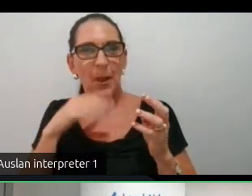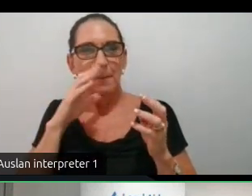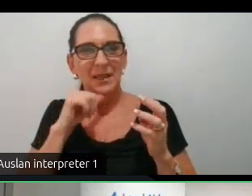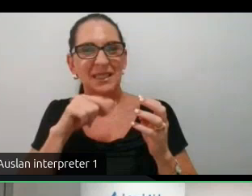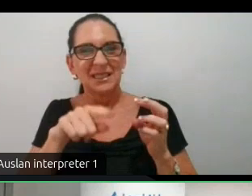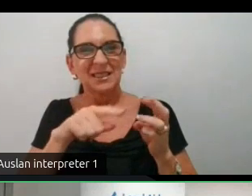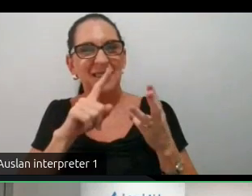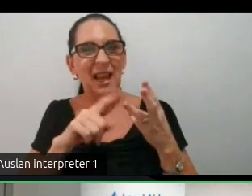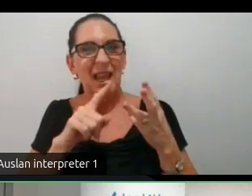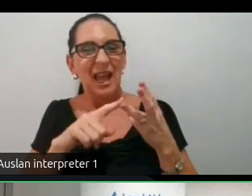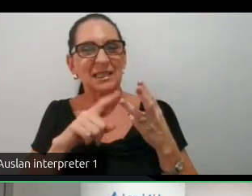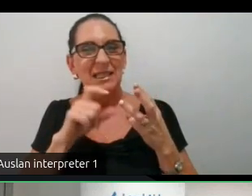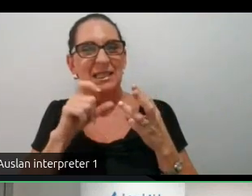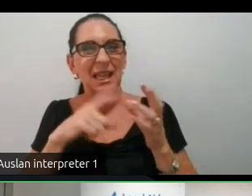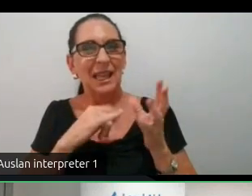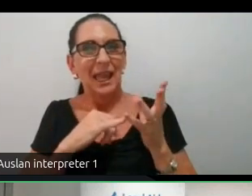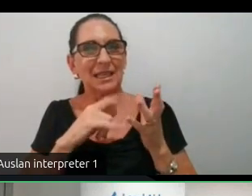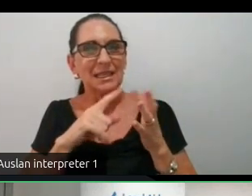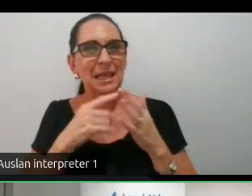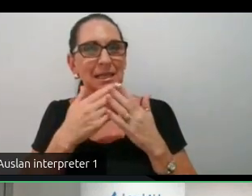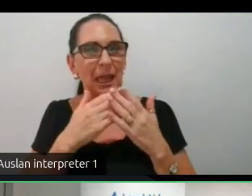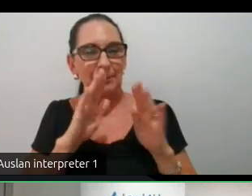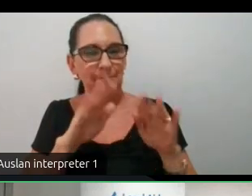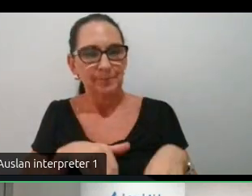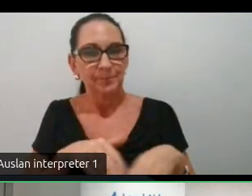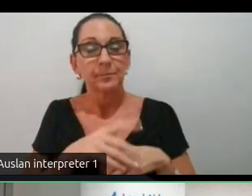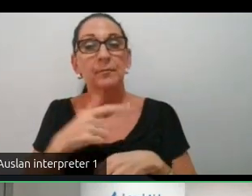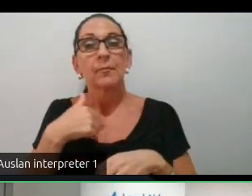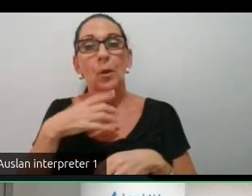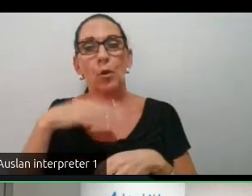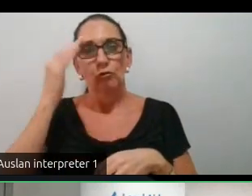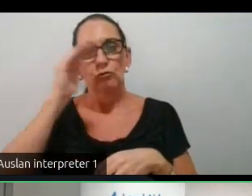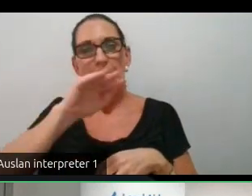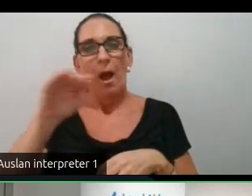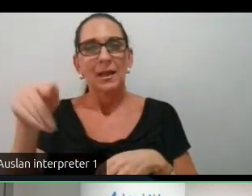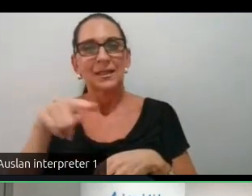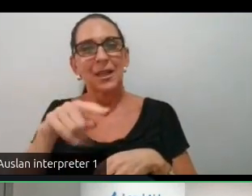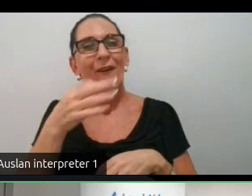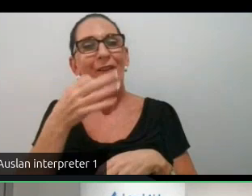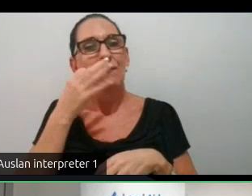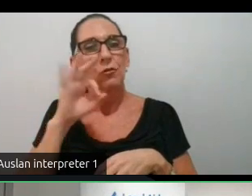study. I'm sorry we ran out of time. But um we did want to just remind everybody what our